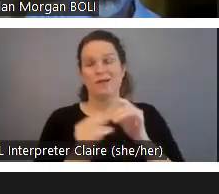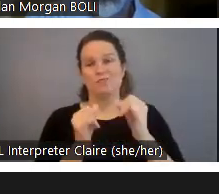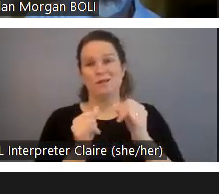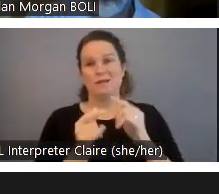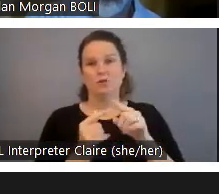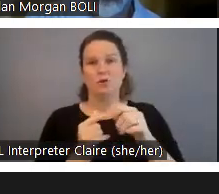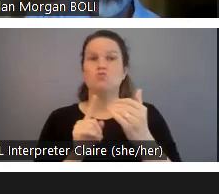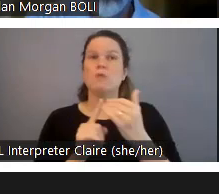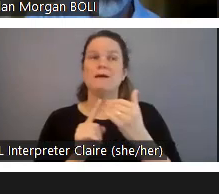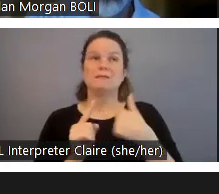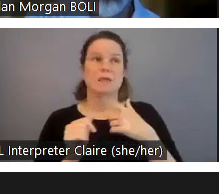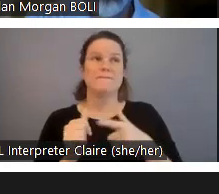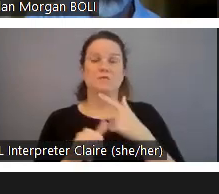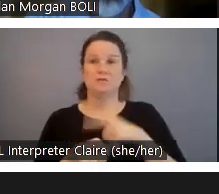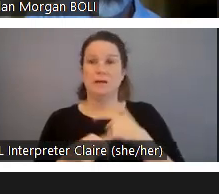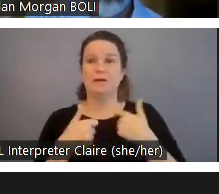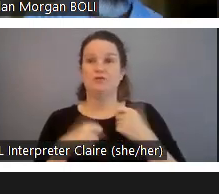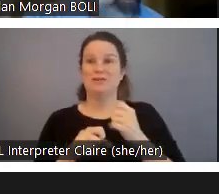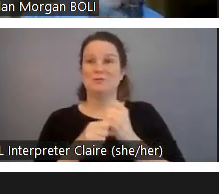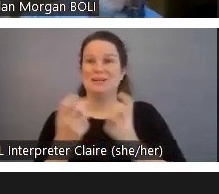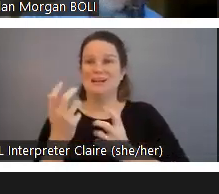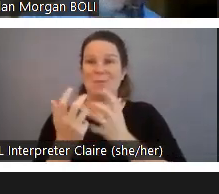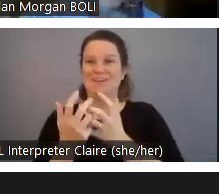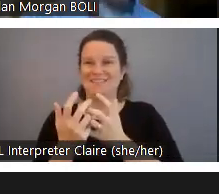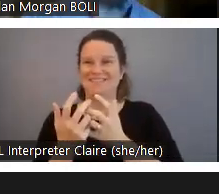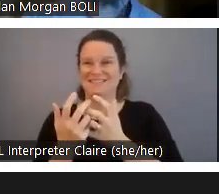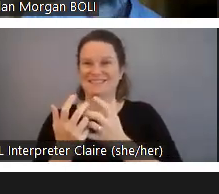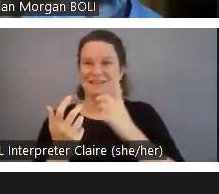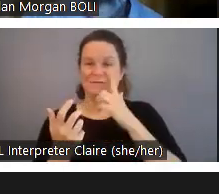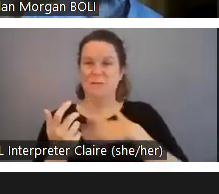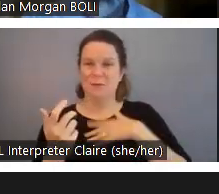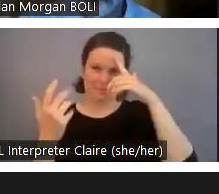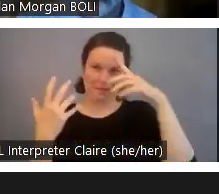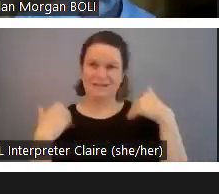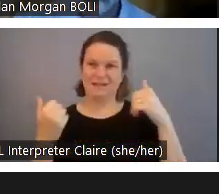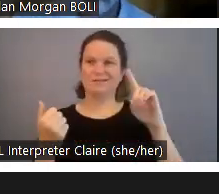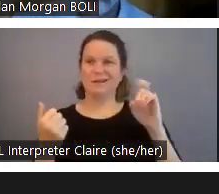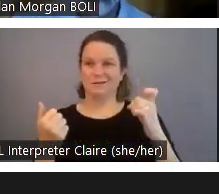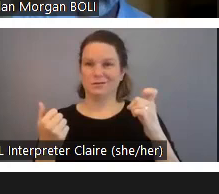me of the first time I tried to get accommodations for my mental health